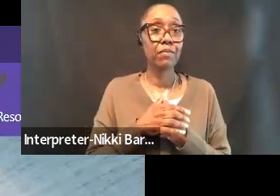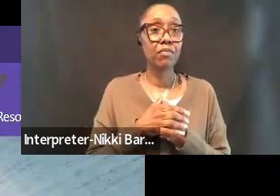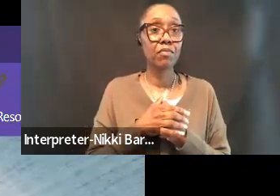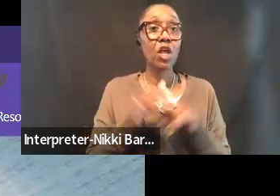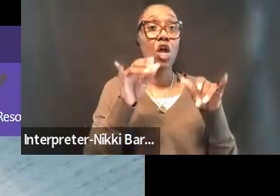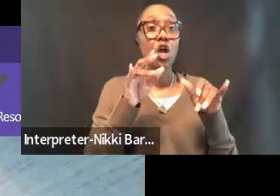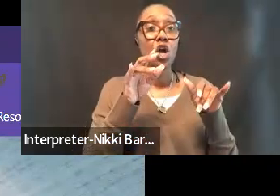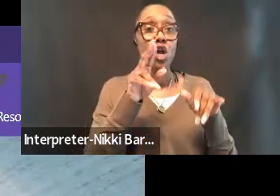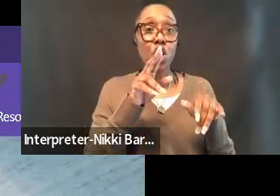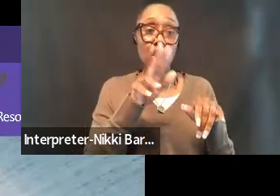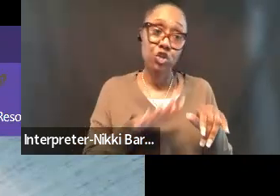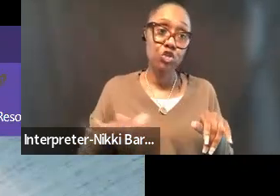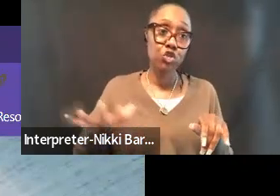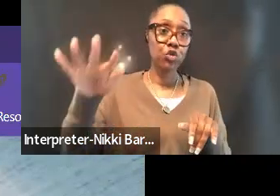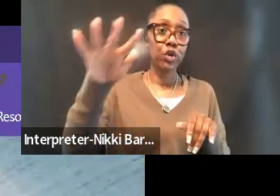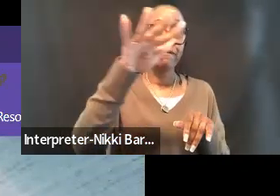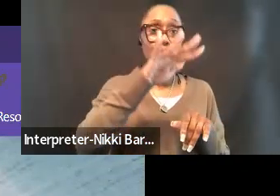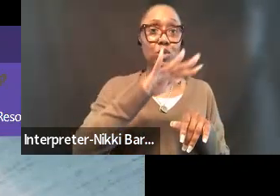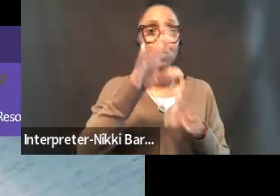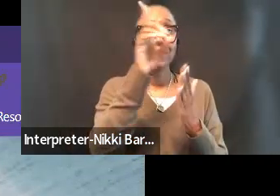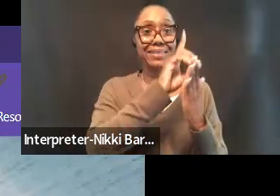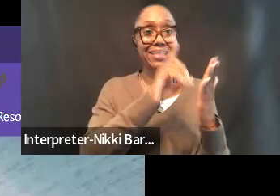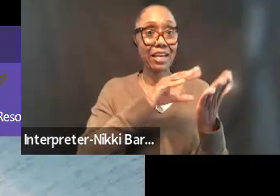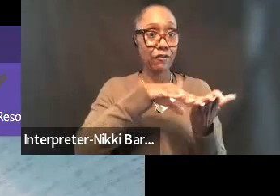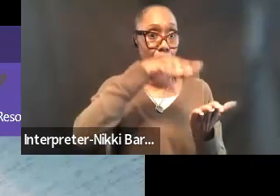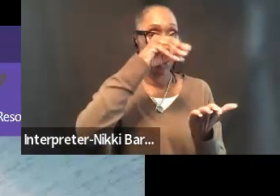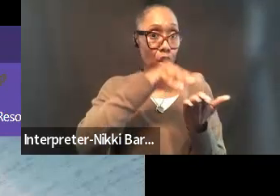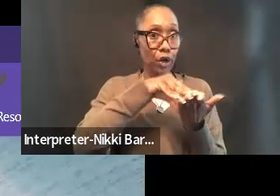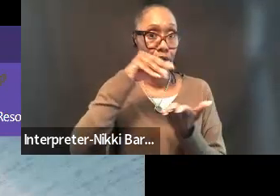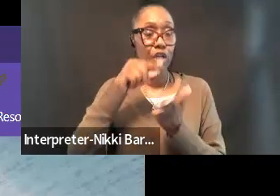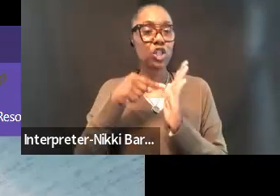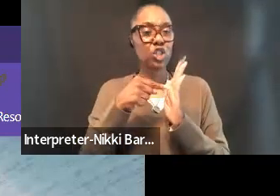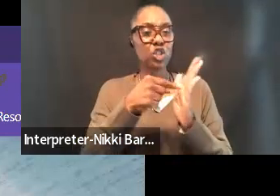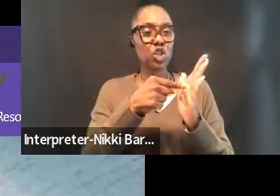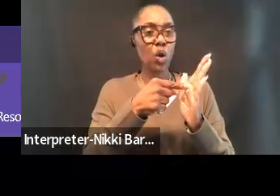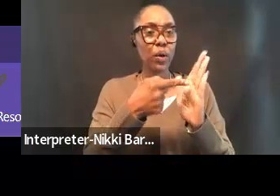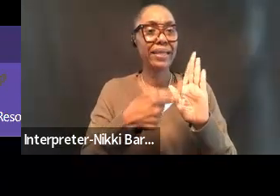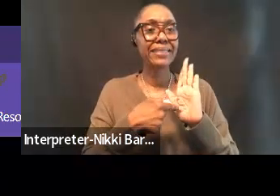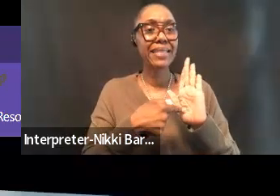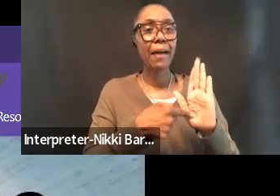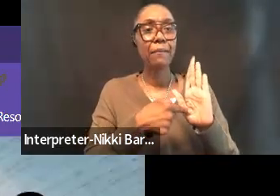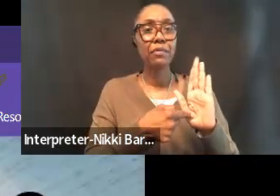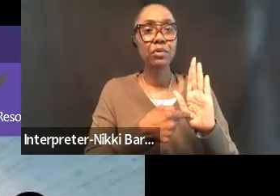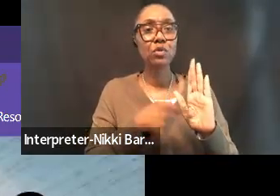I'm gonna kinda go into that definition a little bit and show some examples of that.